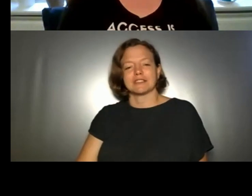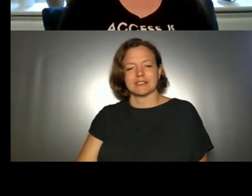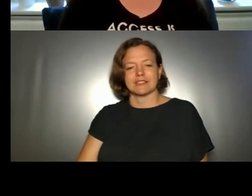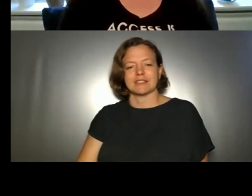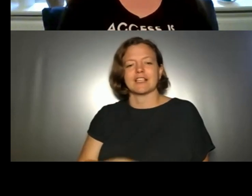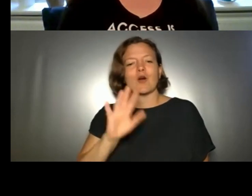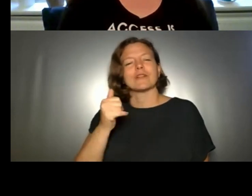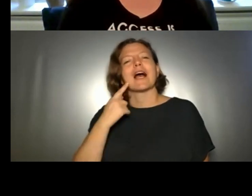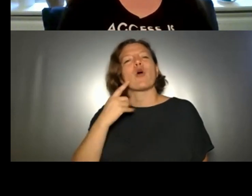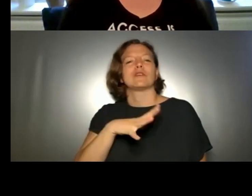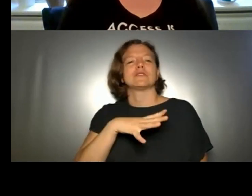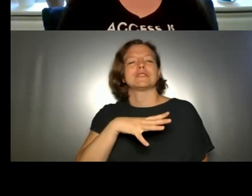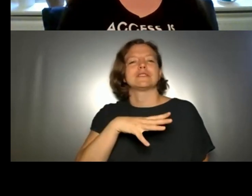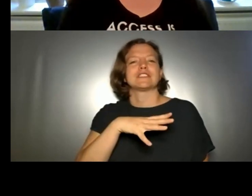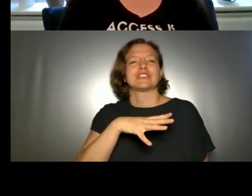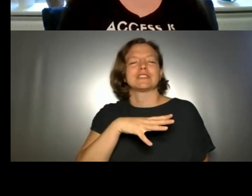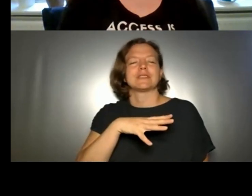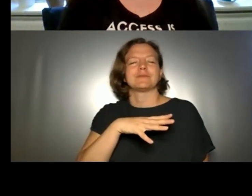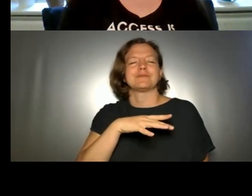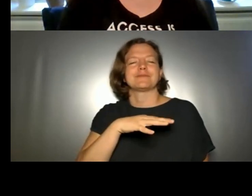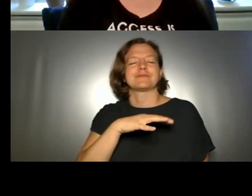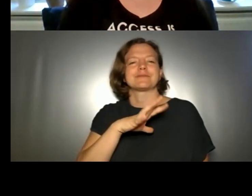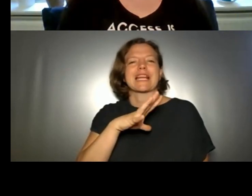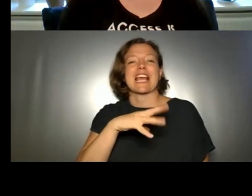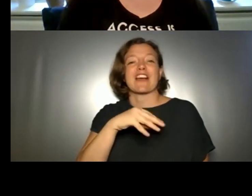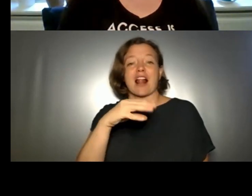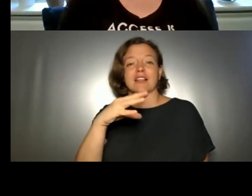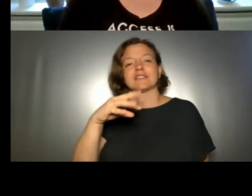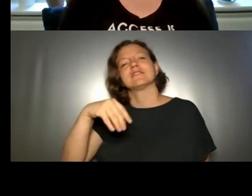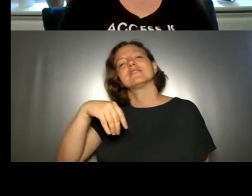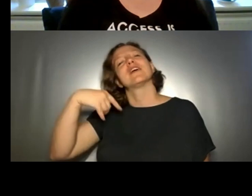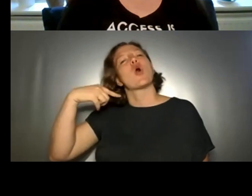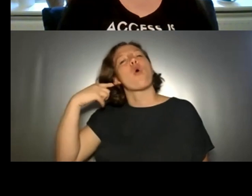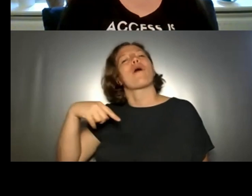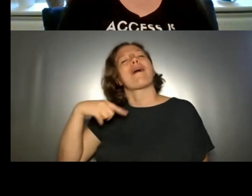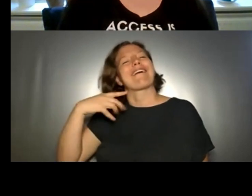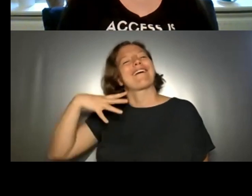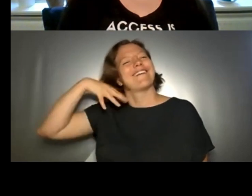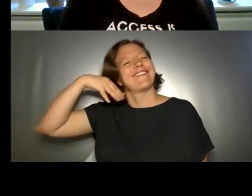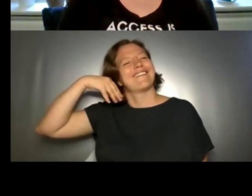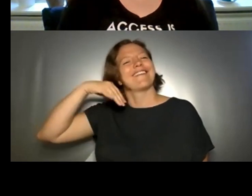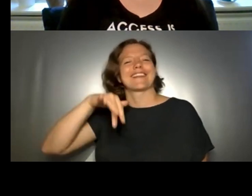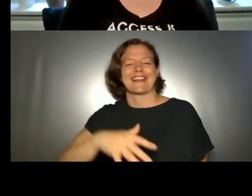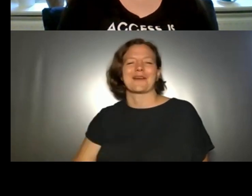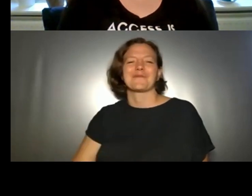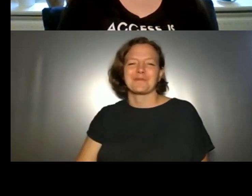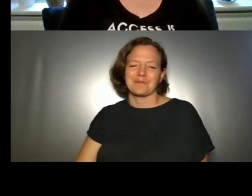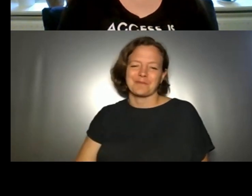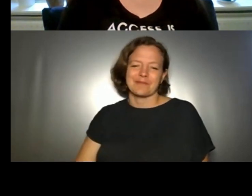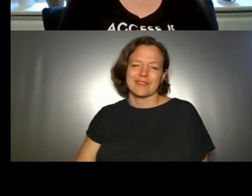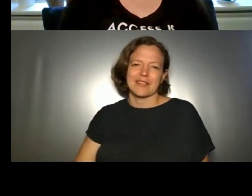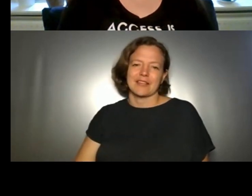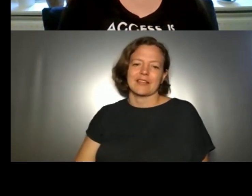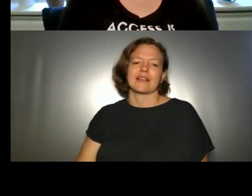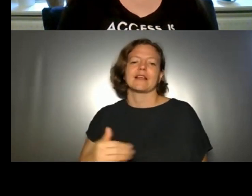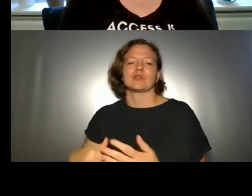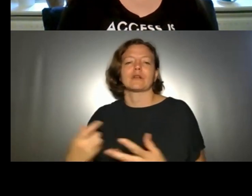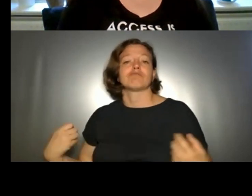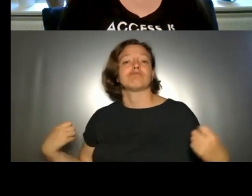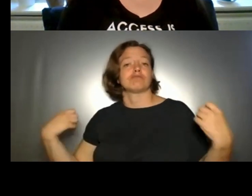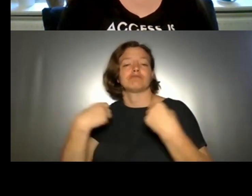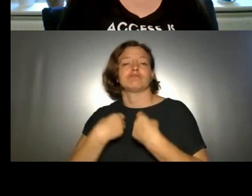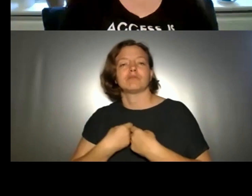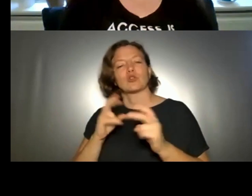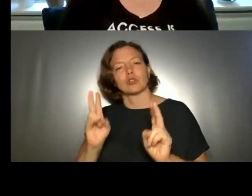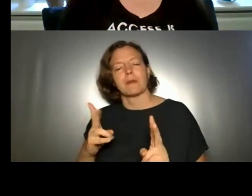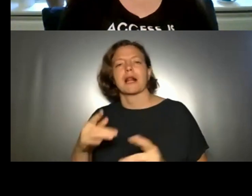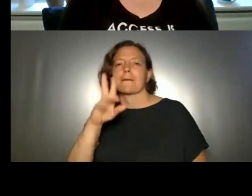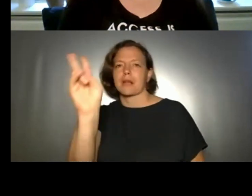that are about the size of my thumb, a little bit bigger, and blue overalls and a pale blue T-shirt underneath.